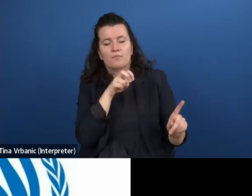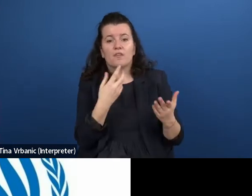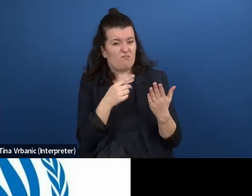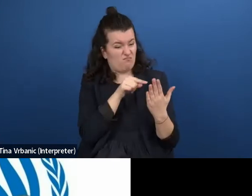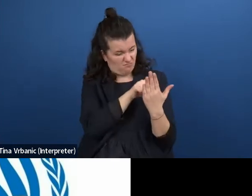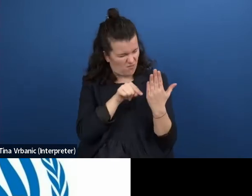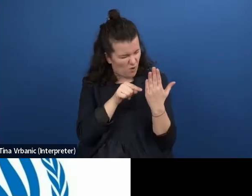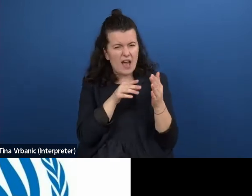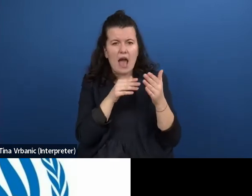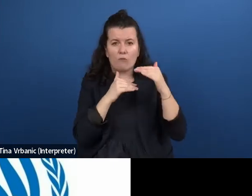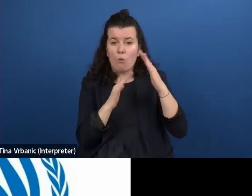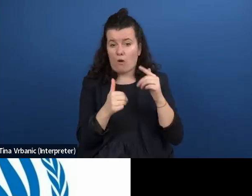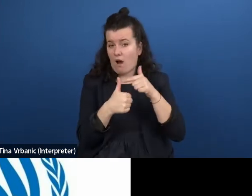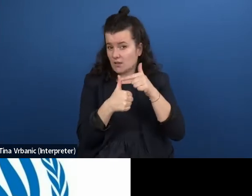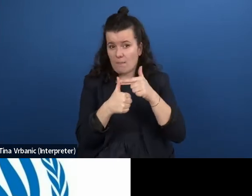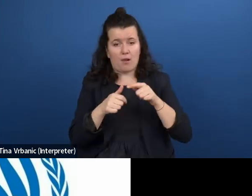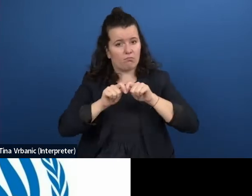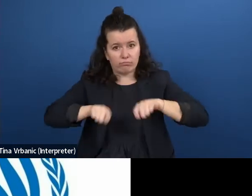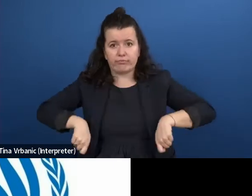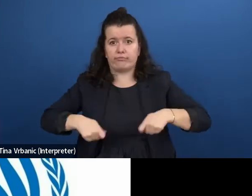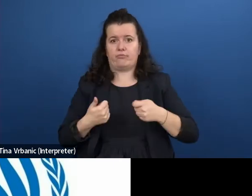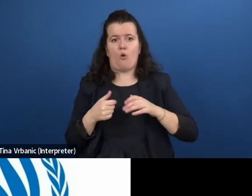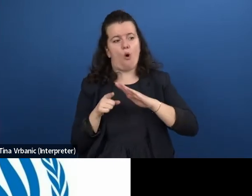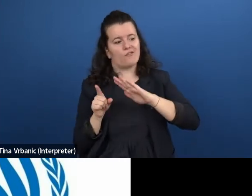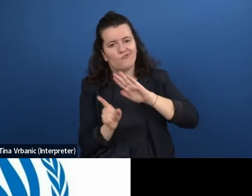Sexual exploitation, labour exploitation,